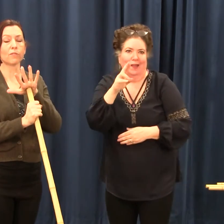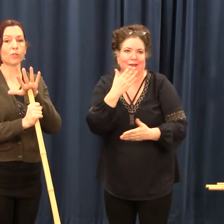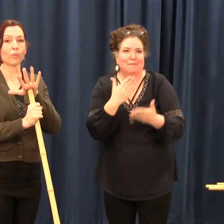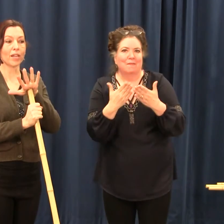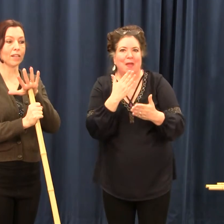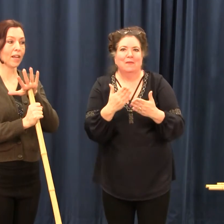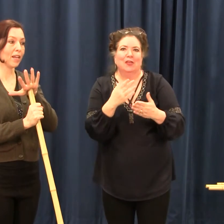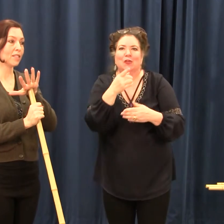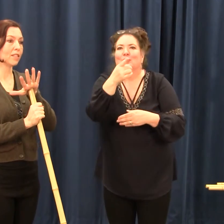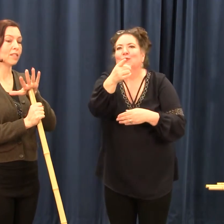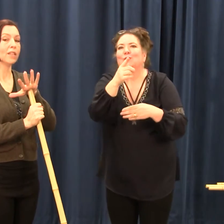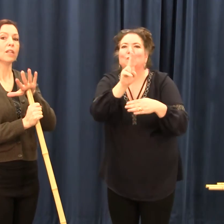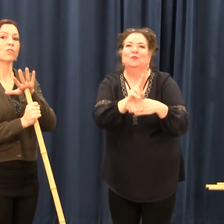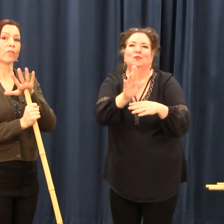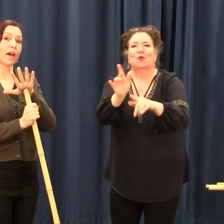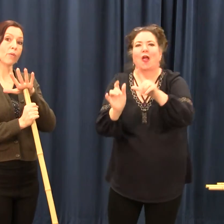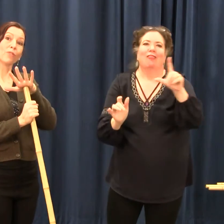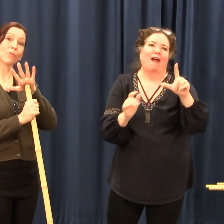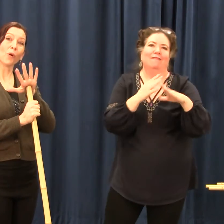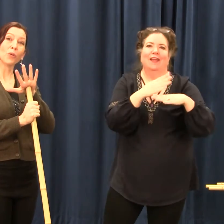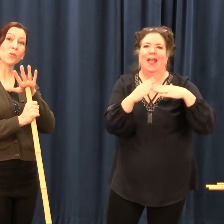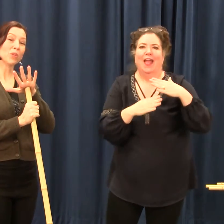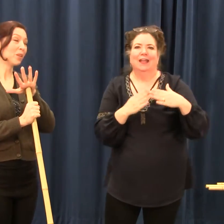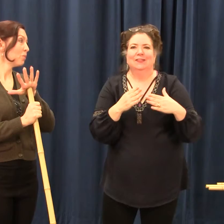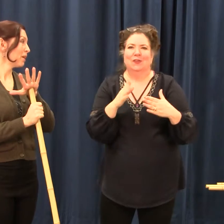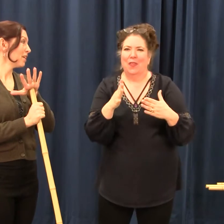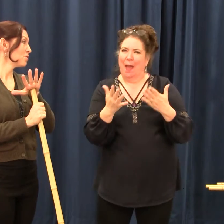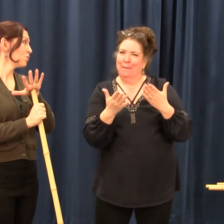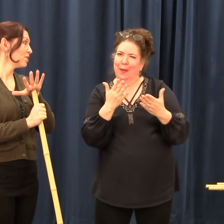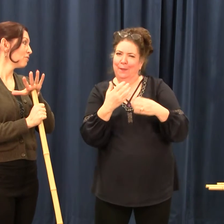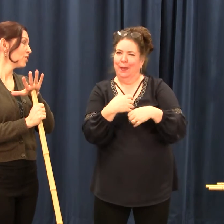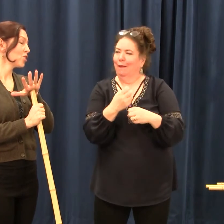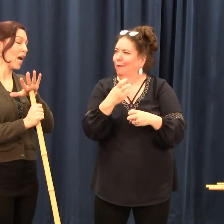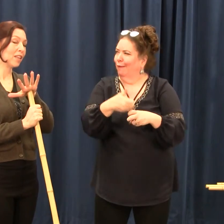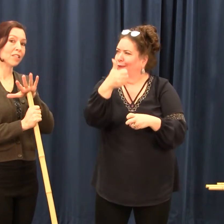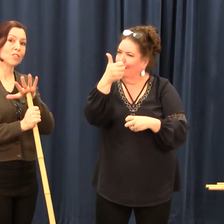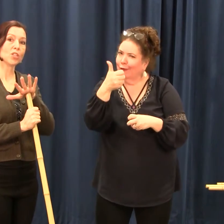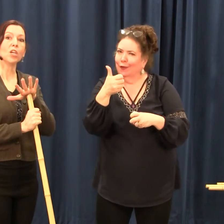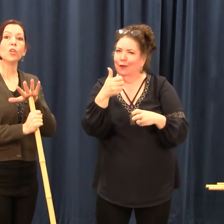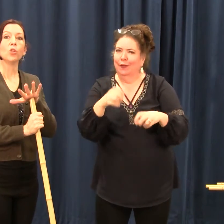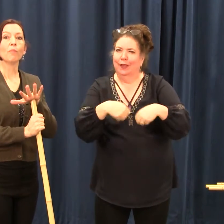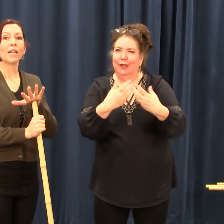if you're right handed. That would throw you into a little bit of a different challenge. You might